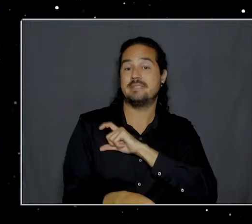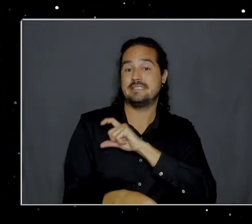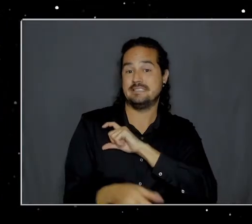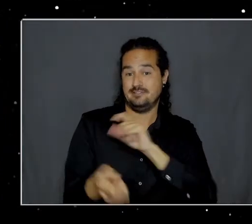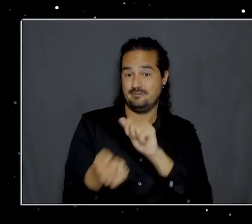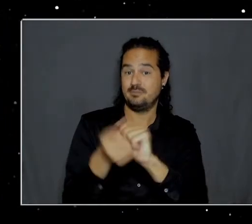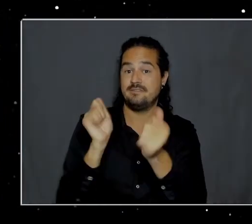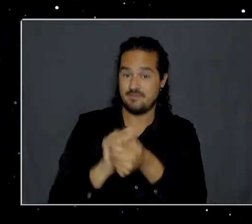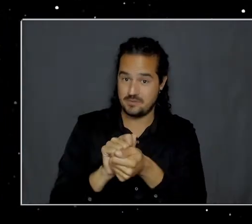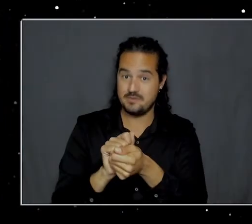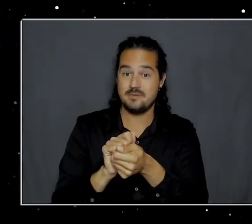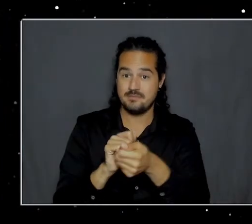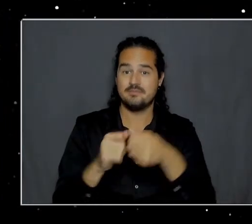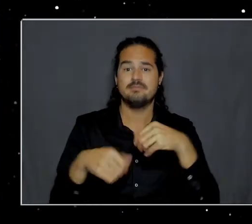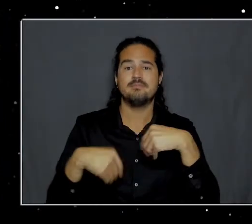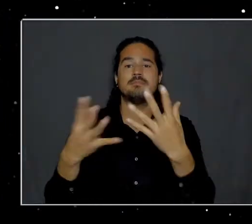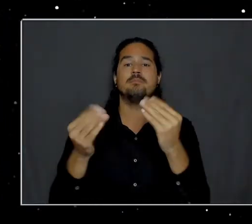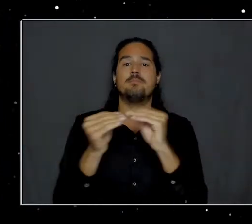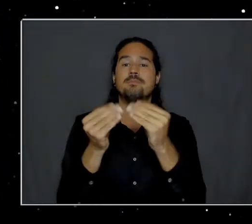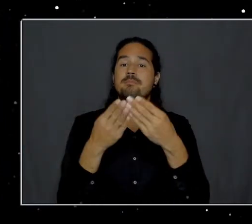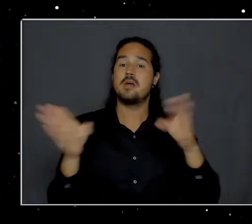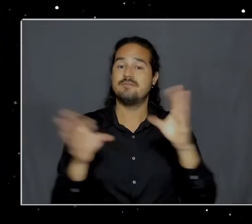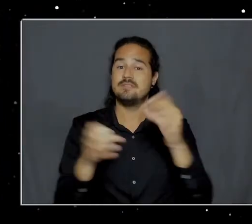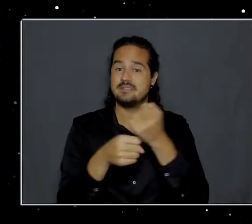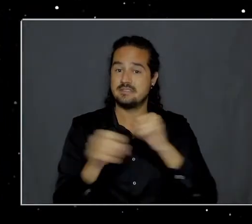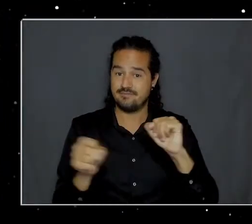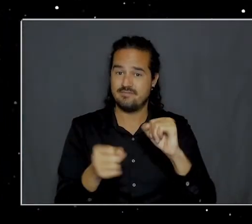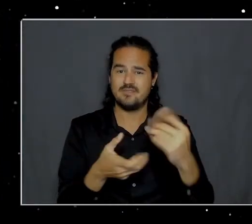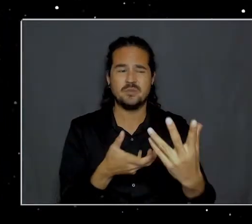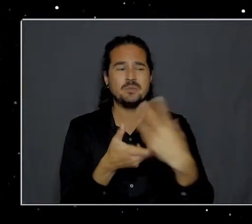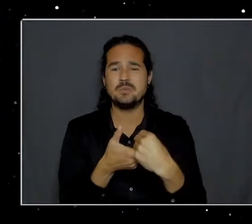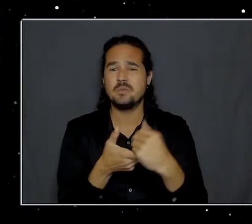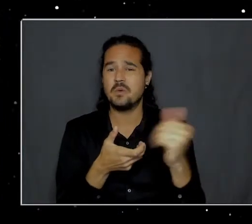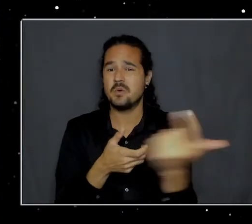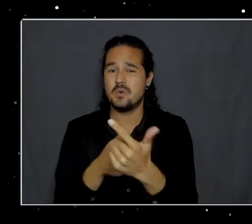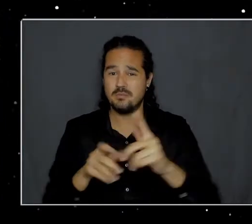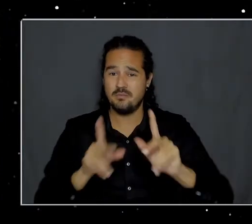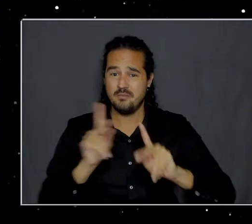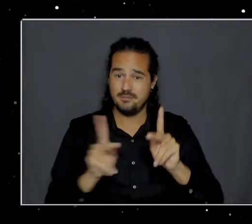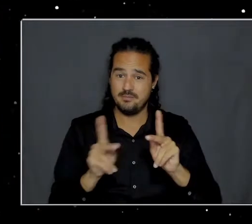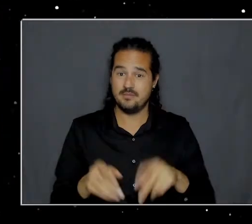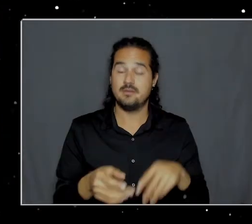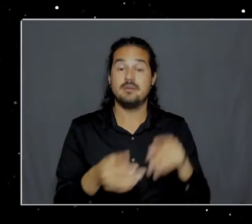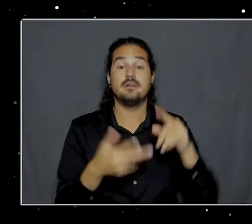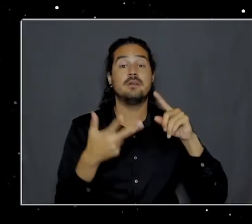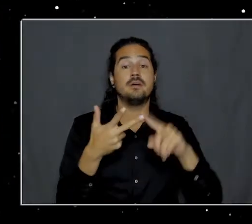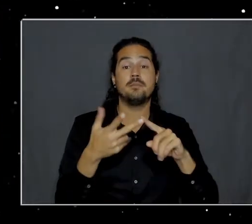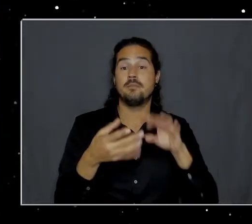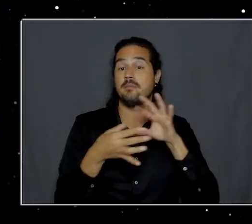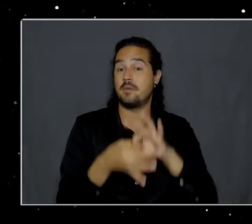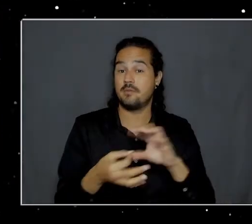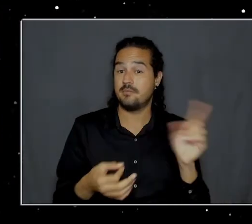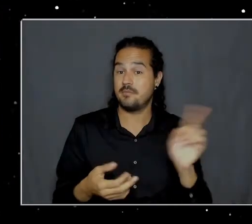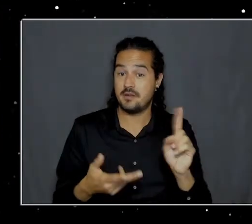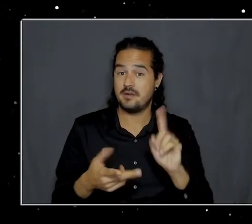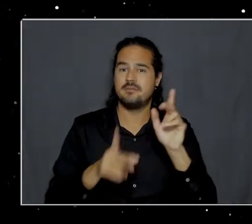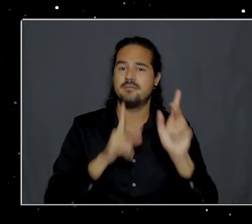INCLUDES EVERYONE. YOU BELONG TO A PEOPLE ON THE